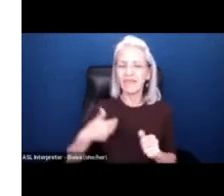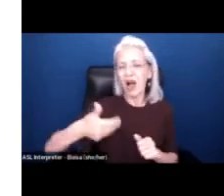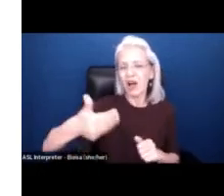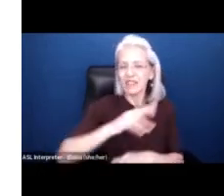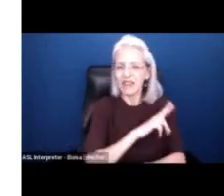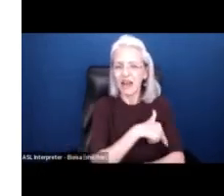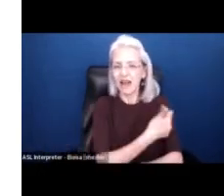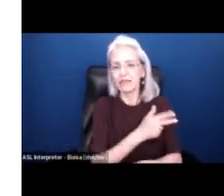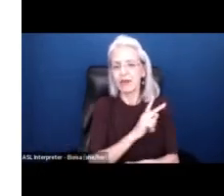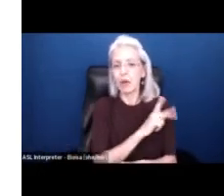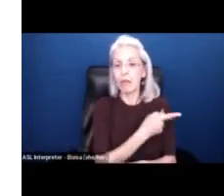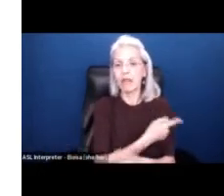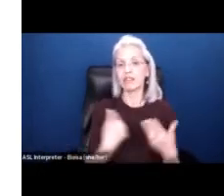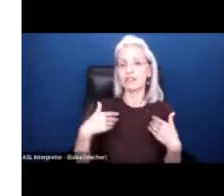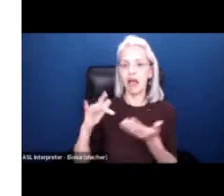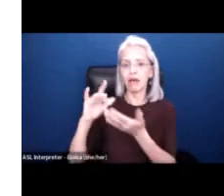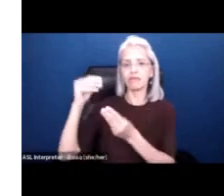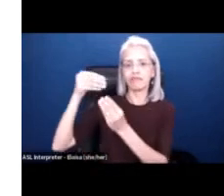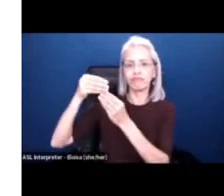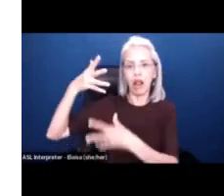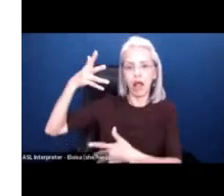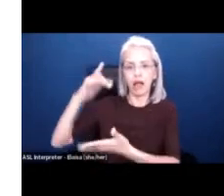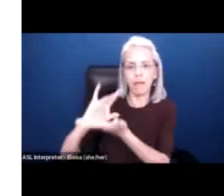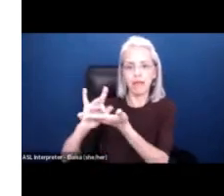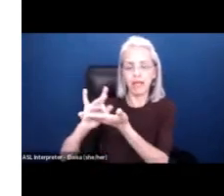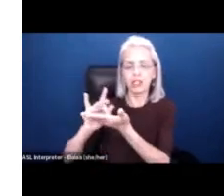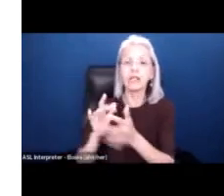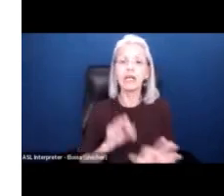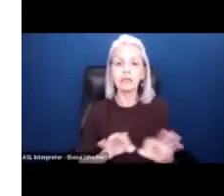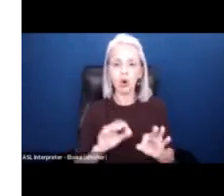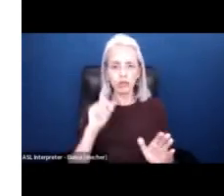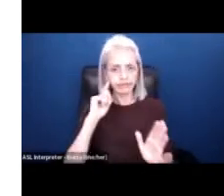lot of medications. And just be mindful that you know sometimes